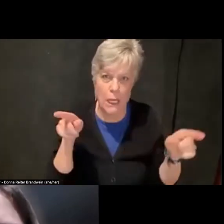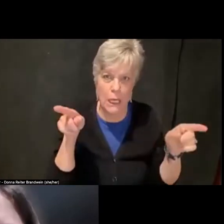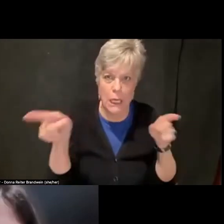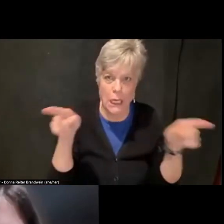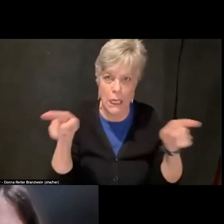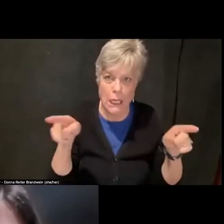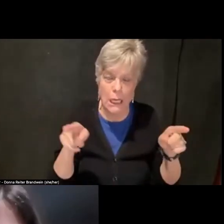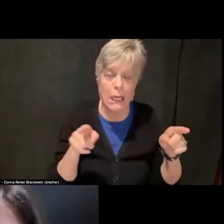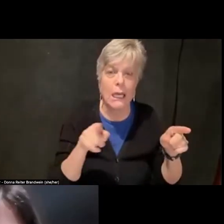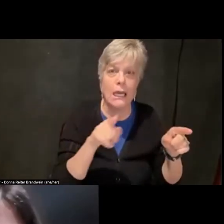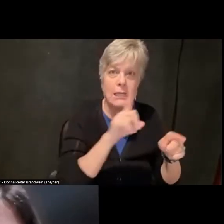Any thoughts about that?